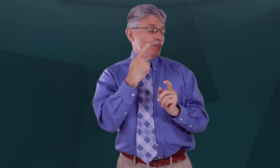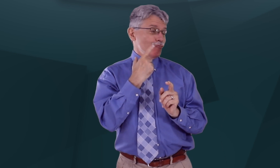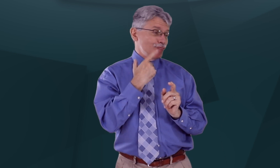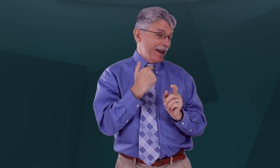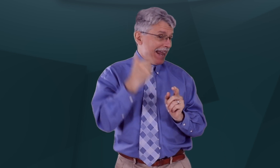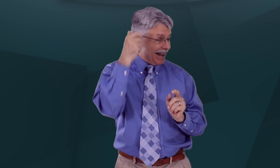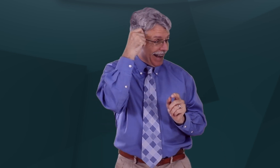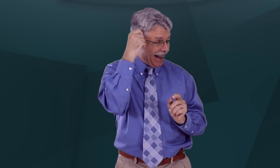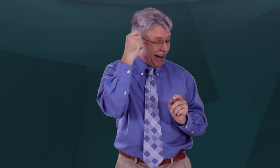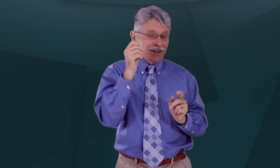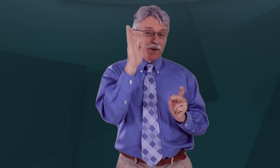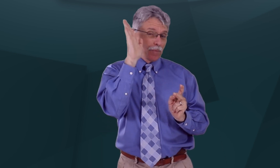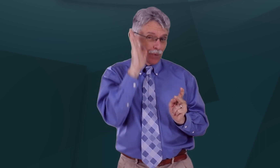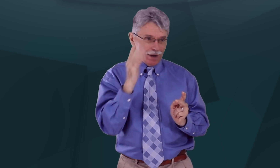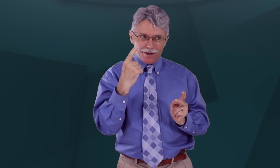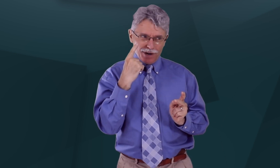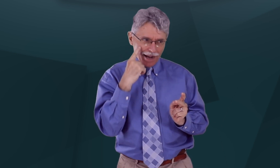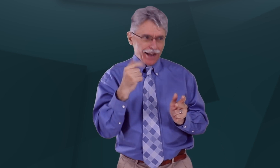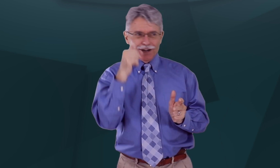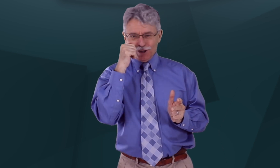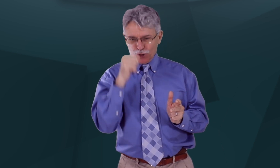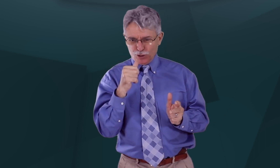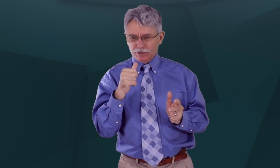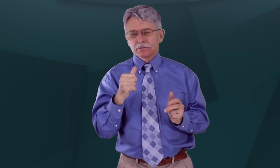So I picked a red-haired, brown-eyed girl.